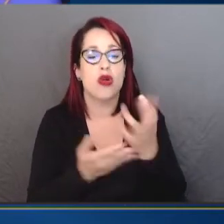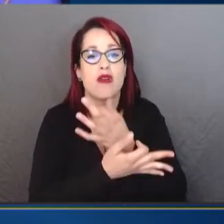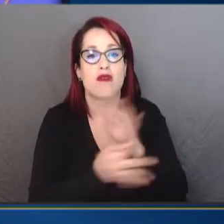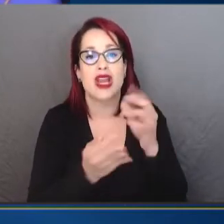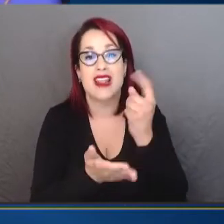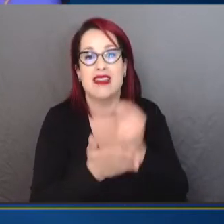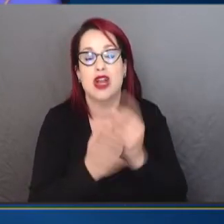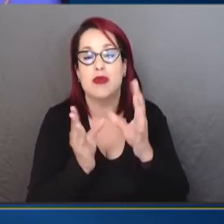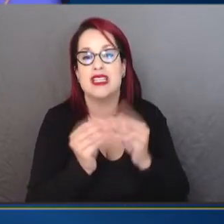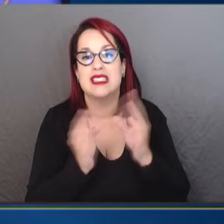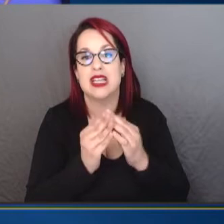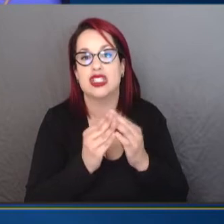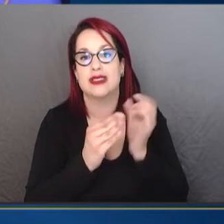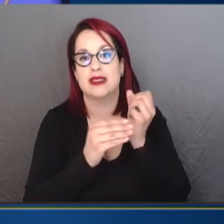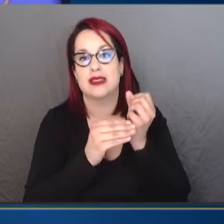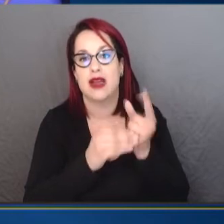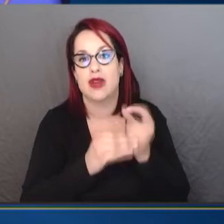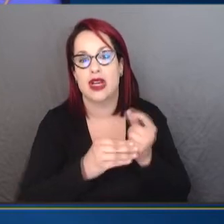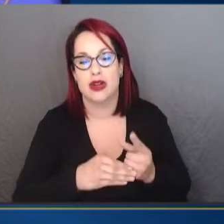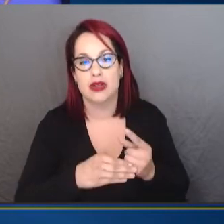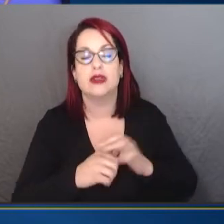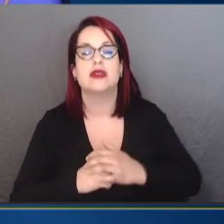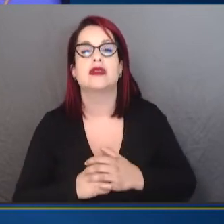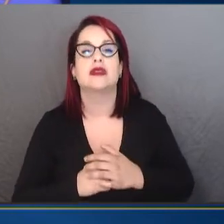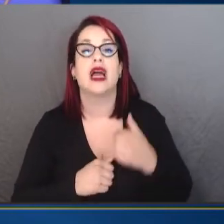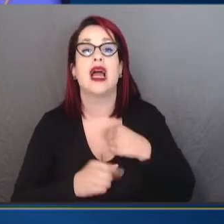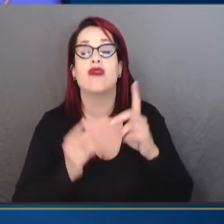So, those are all our partners. We have one more, Salute America who is not here as well